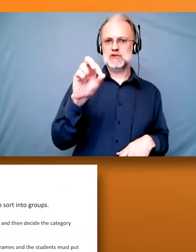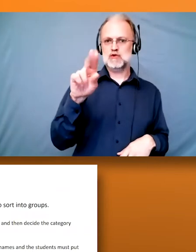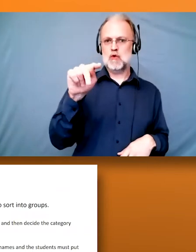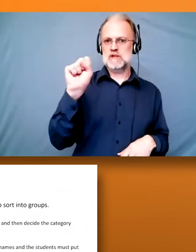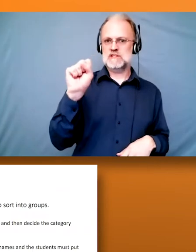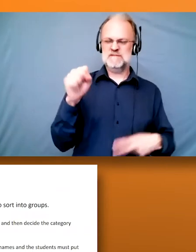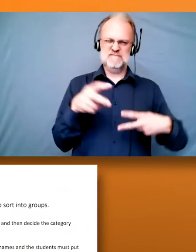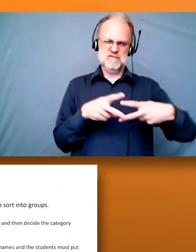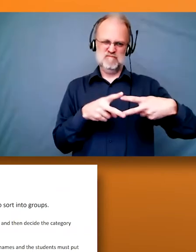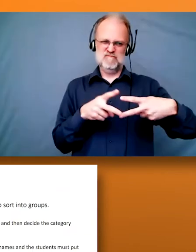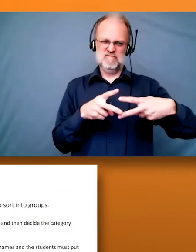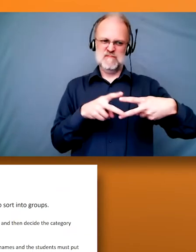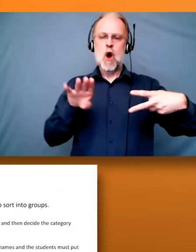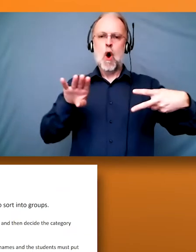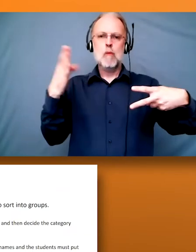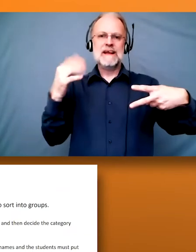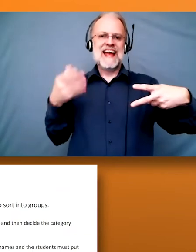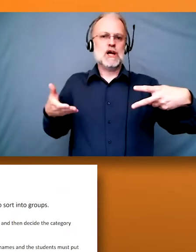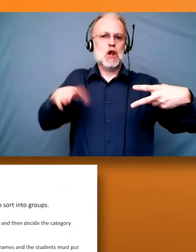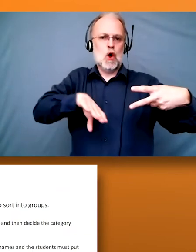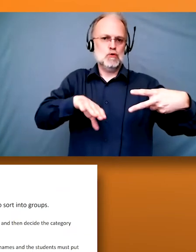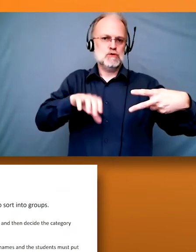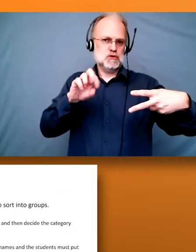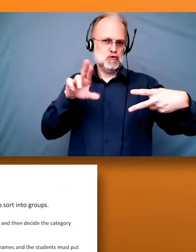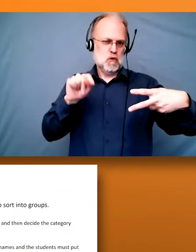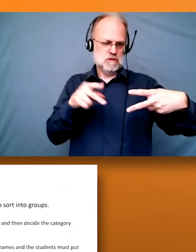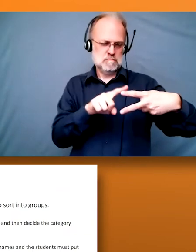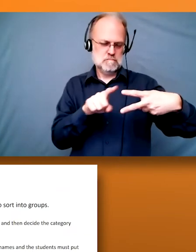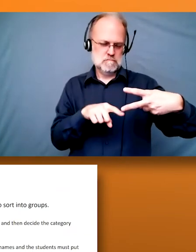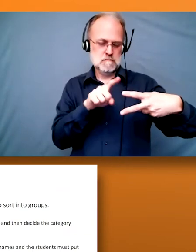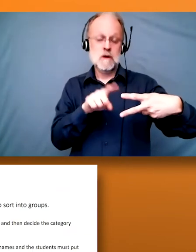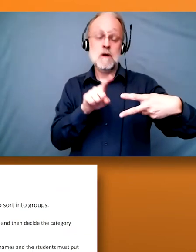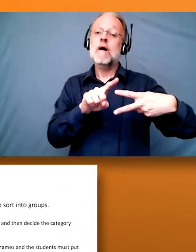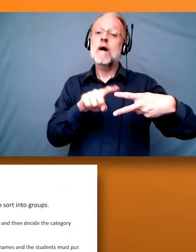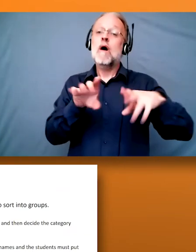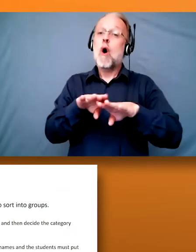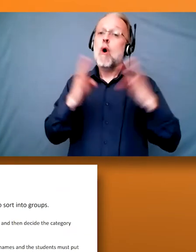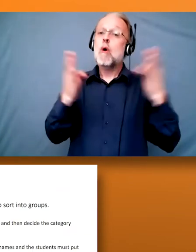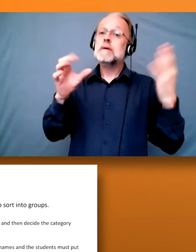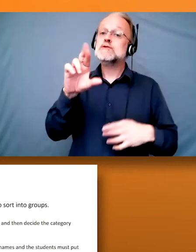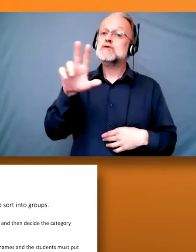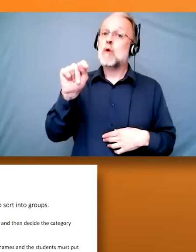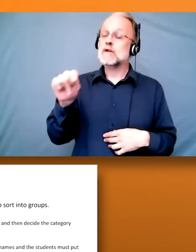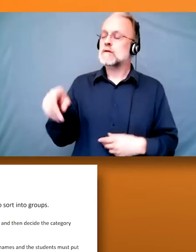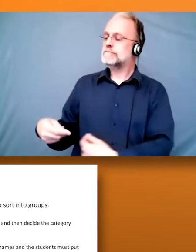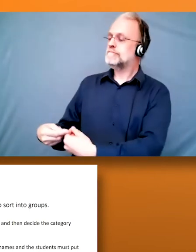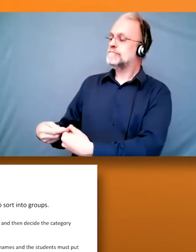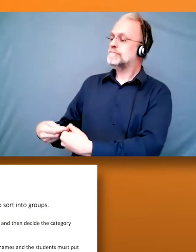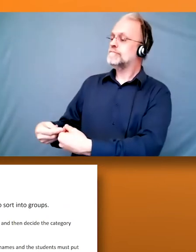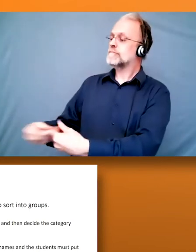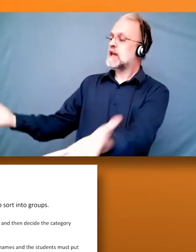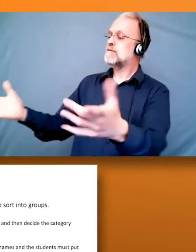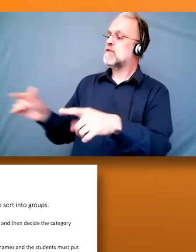but there's two different types, open sorts and closed sorts. So, an open sort would mean that you give the students the words